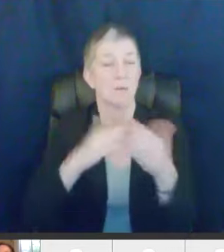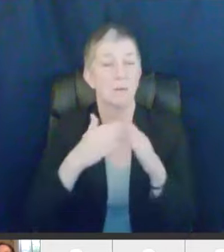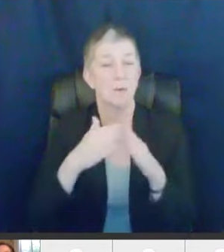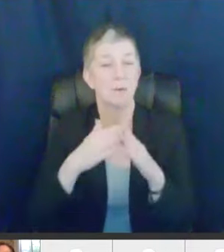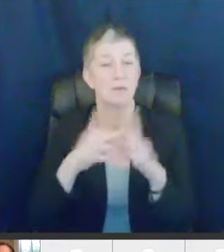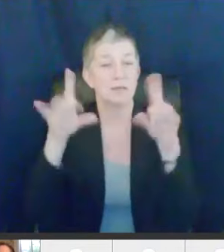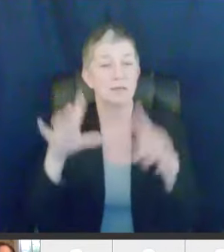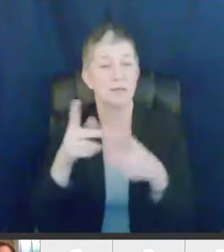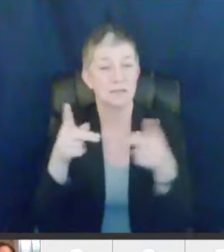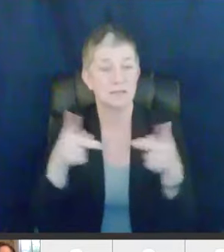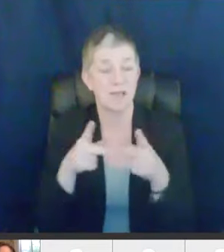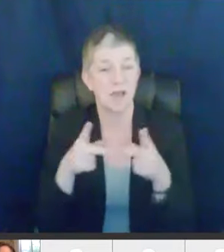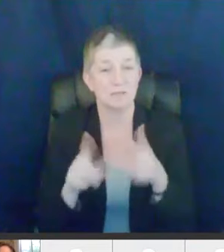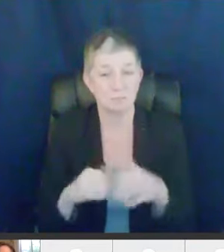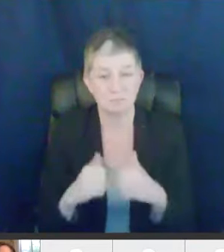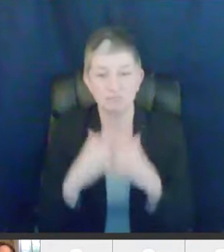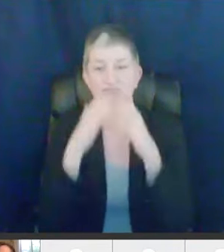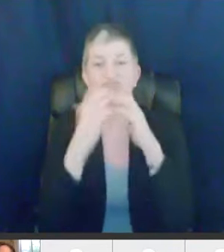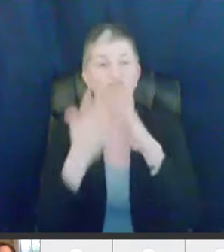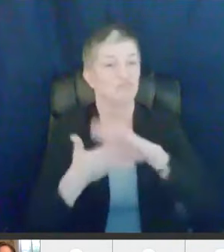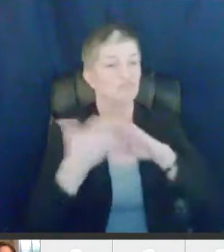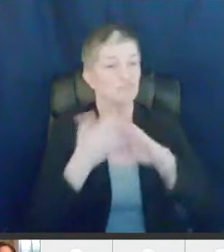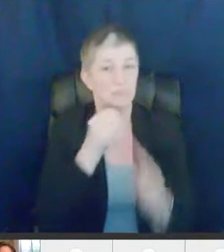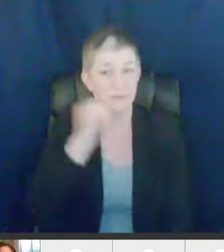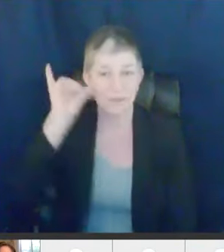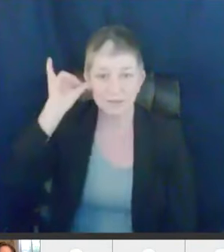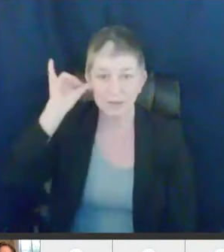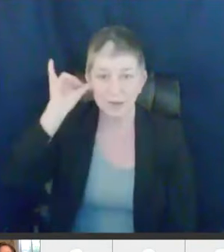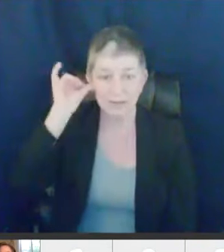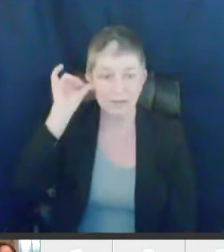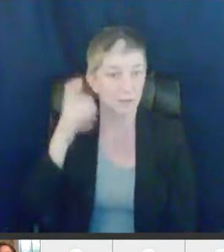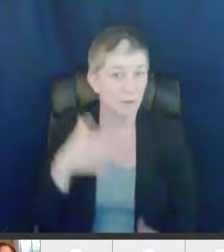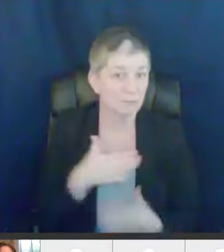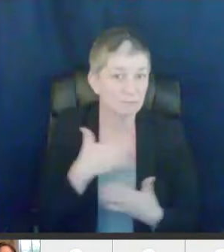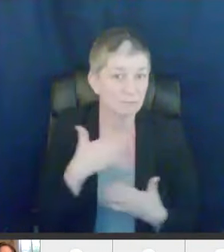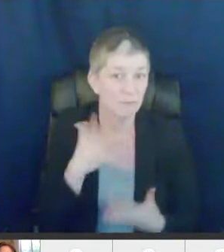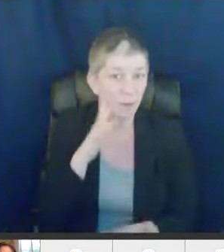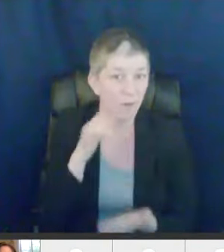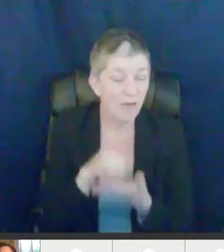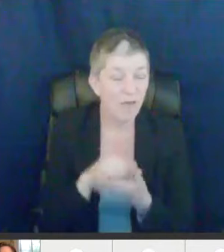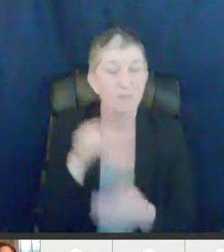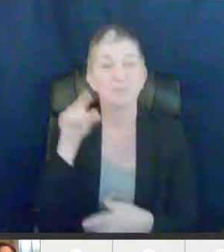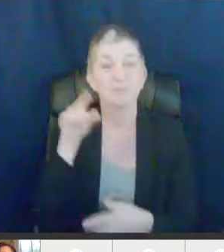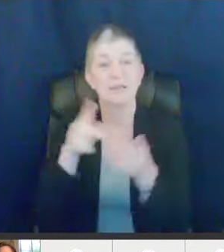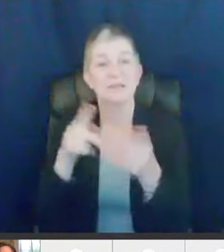yesterday so we're very very pleased about that this site is located at our